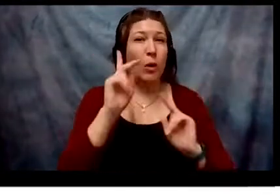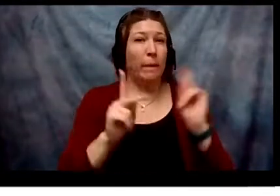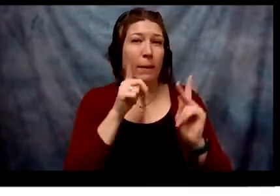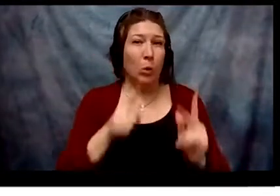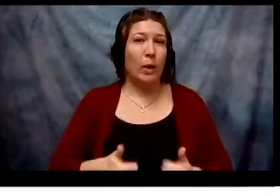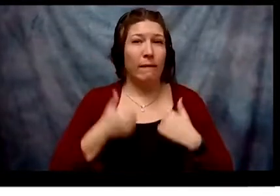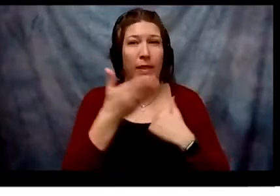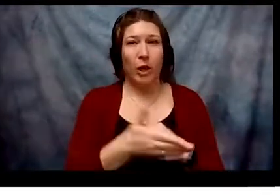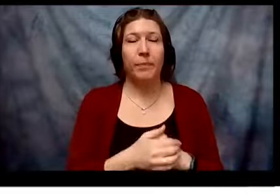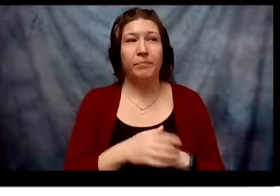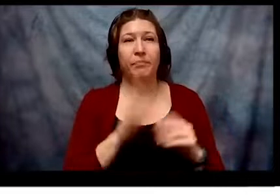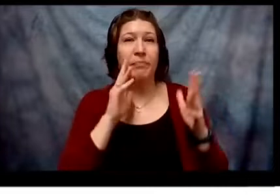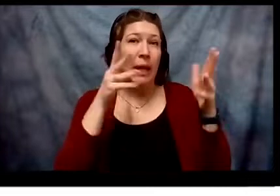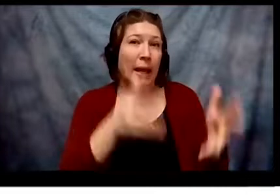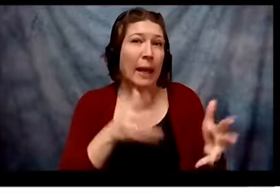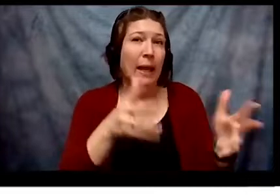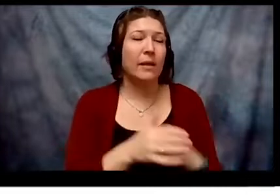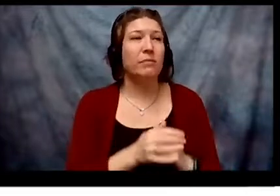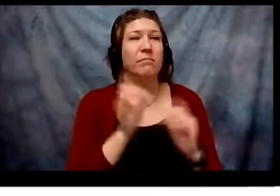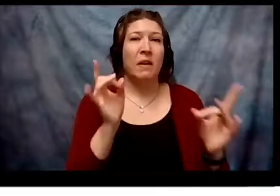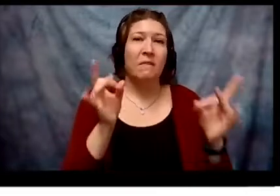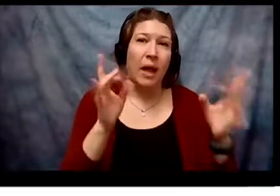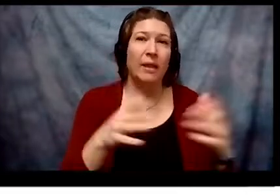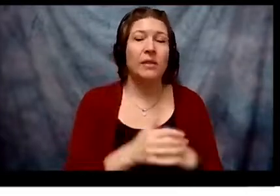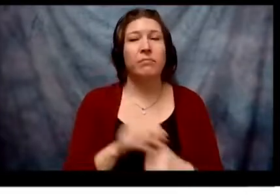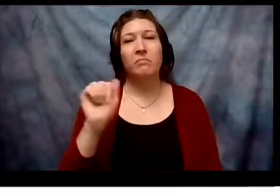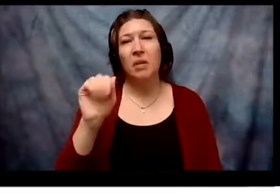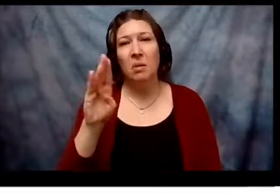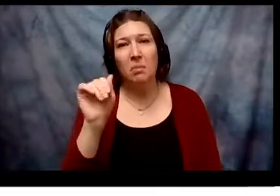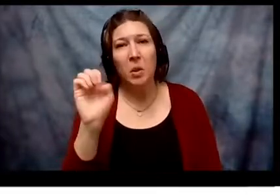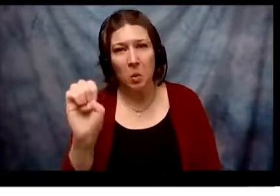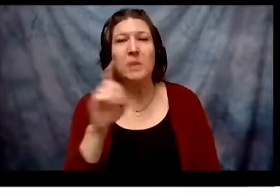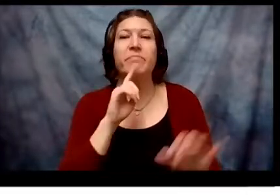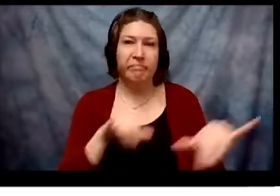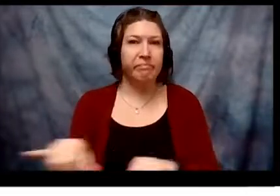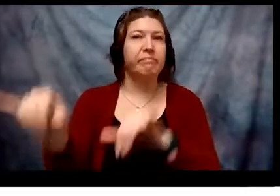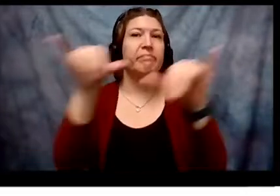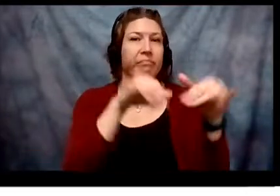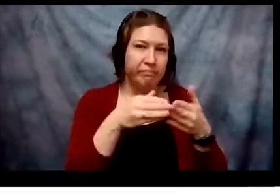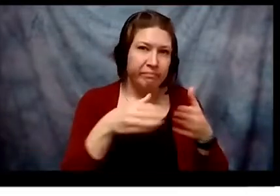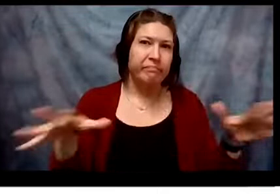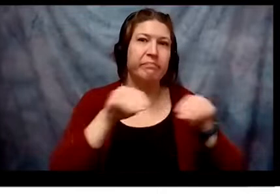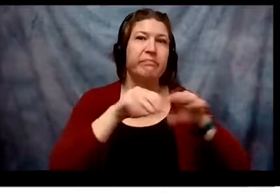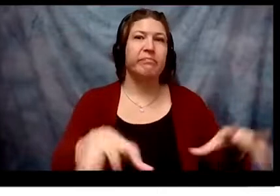Neglect, violence, and abuse were common. The slide here shows a picture from